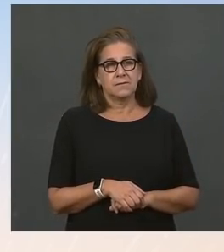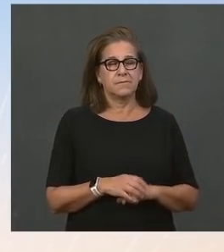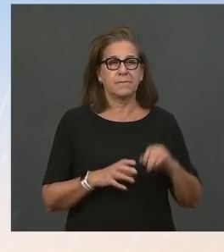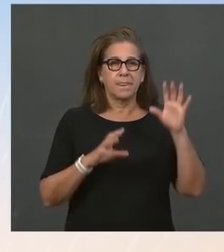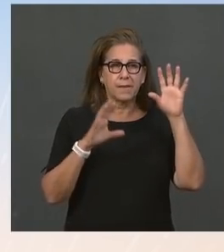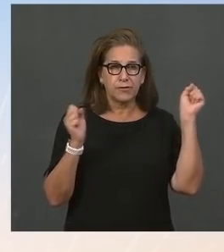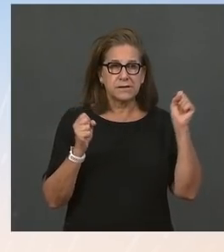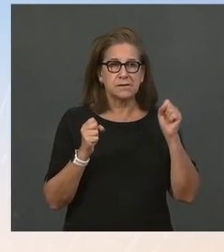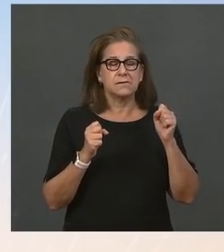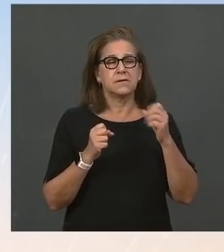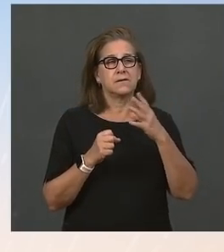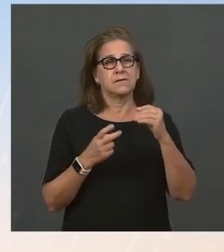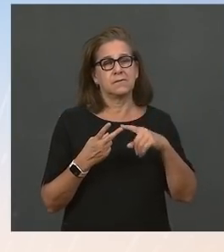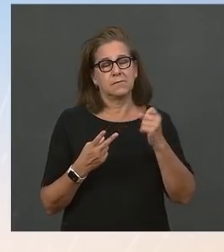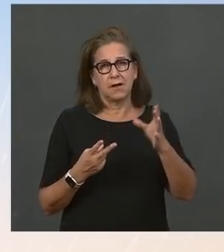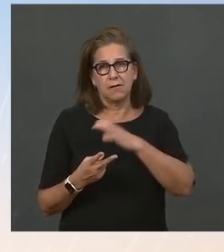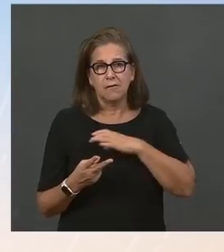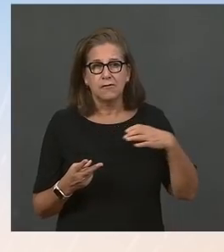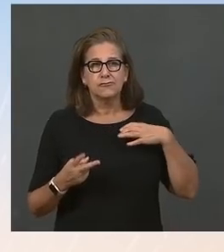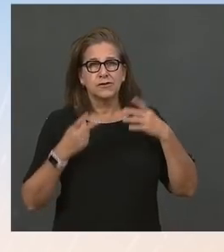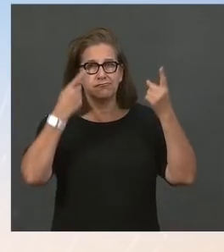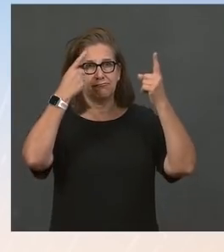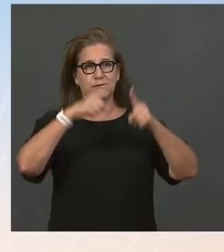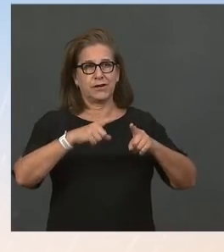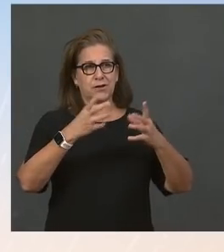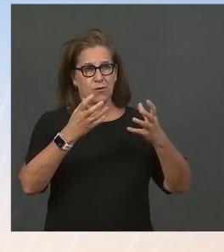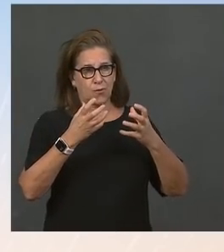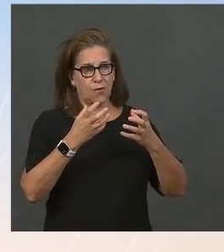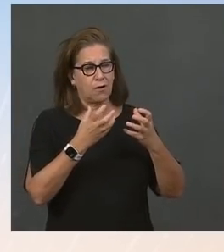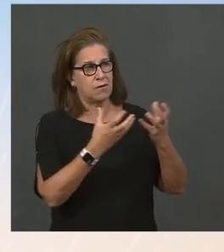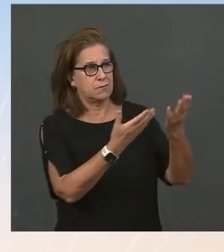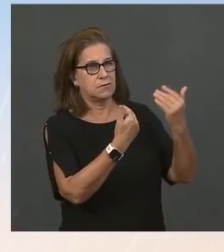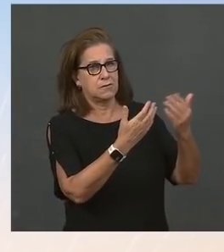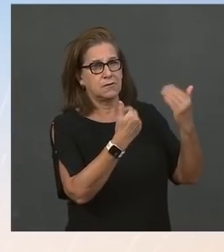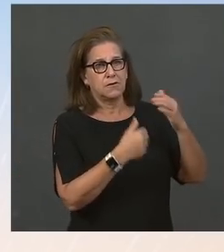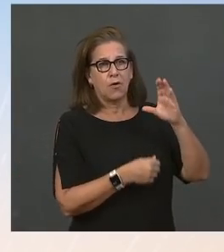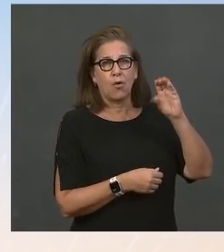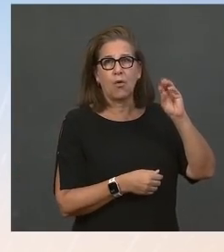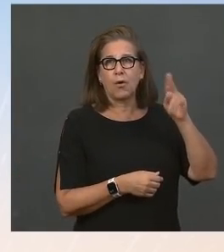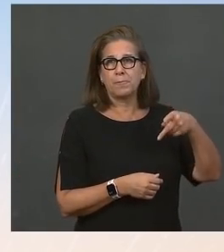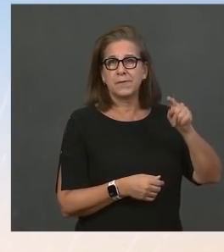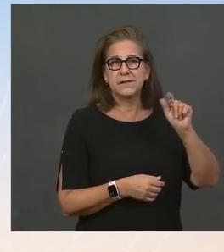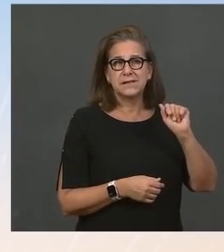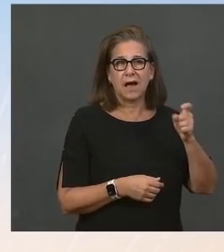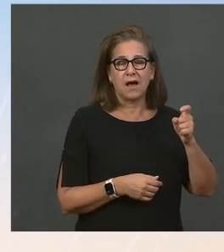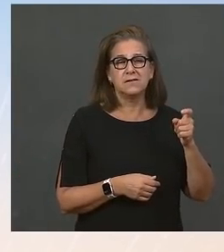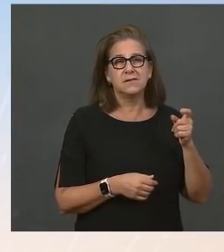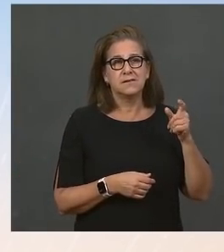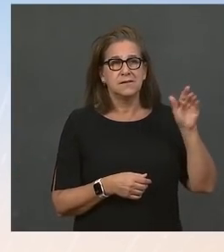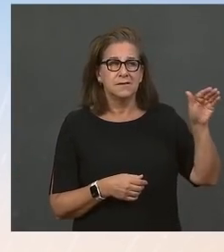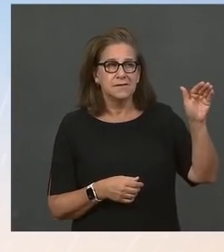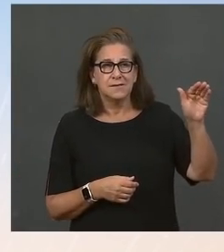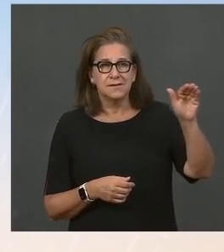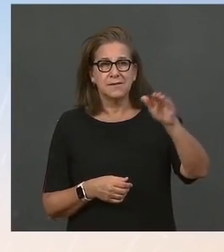that offshore profits and American jobs. We'll do that by creating a global minimum tax, something the United States has been the global leader